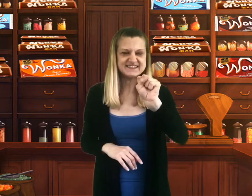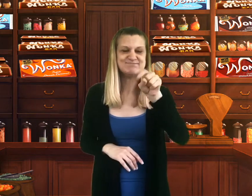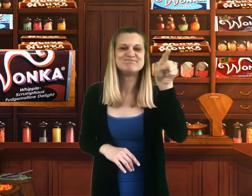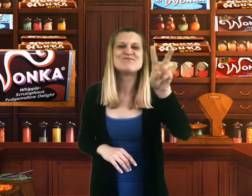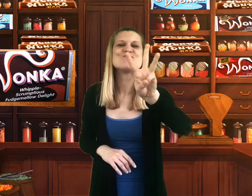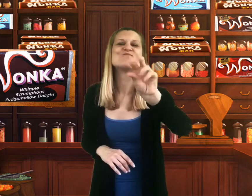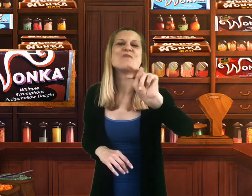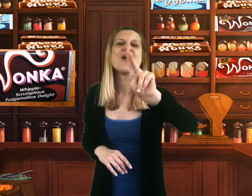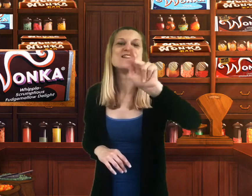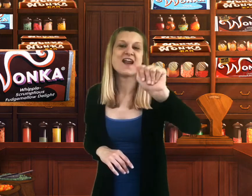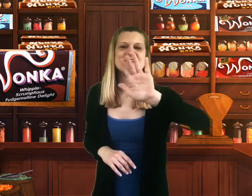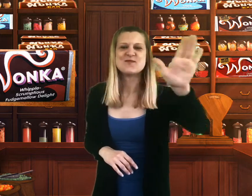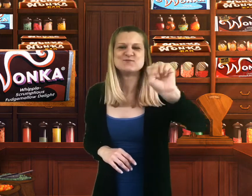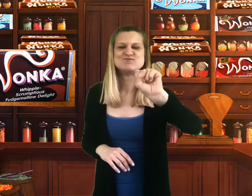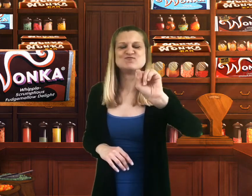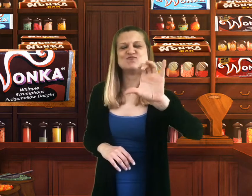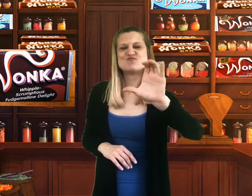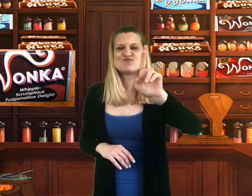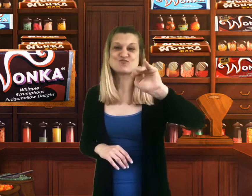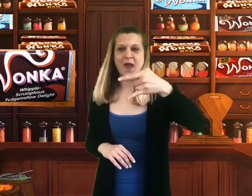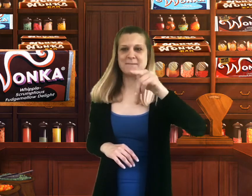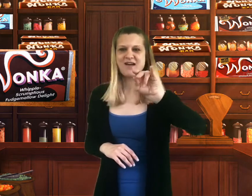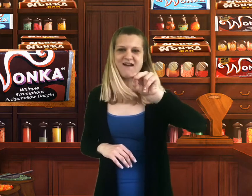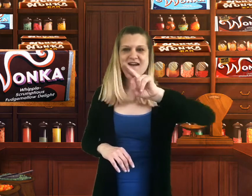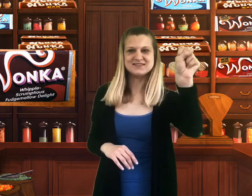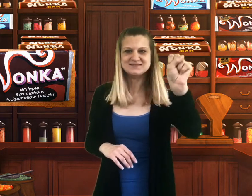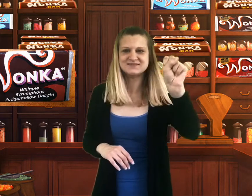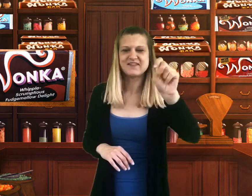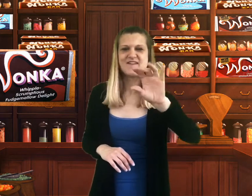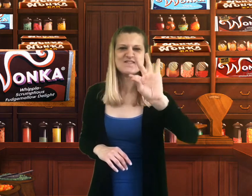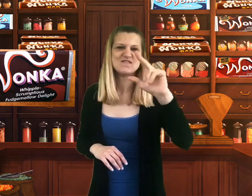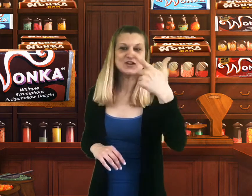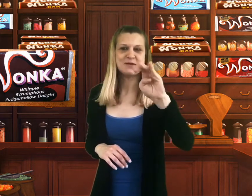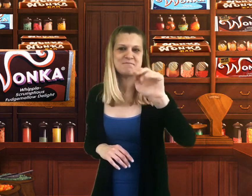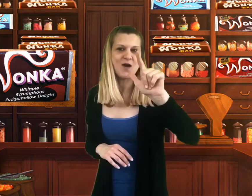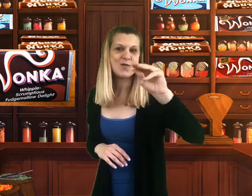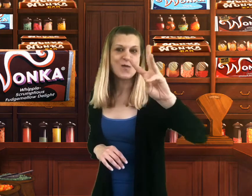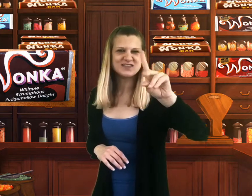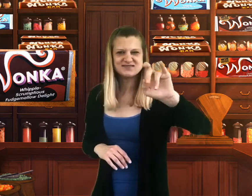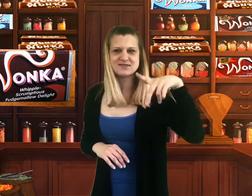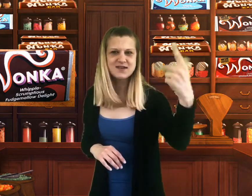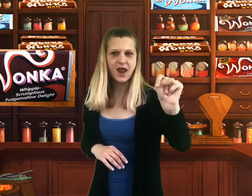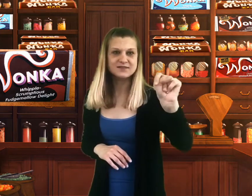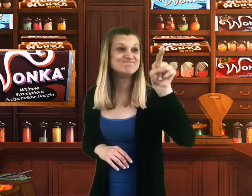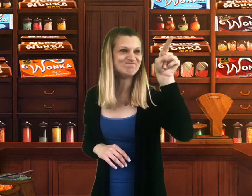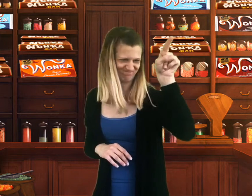"One Wonka’s Whipple-Scrumptious Fudgemallow Delight," he decided, "That one!"